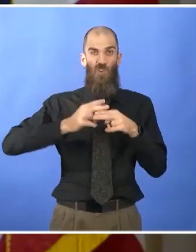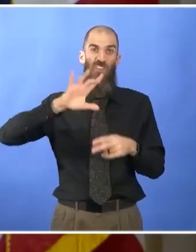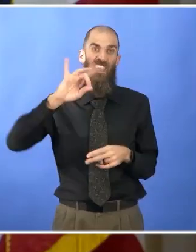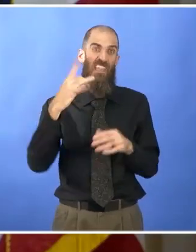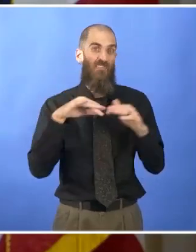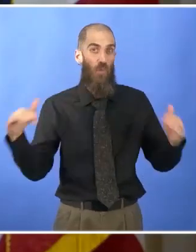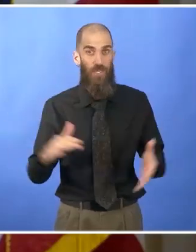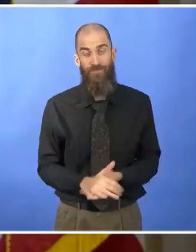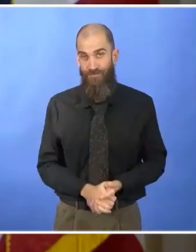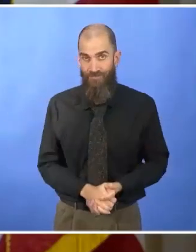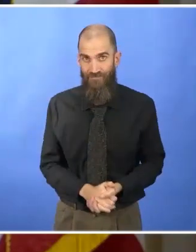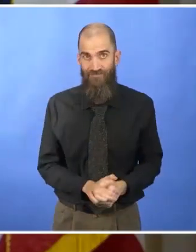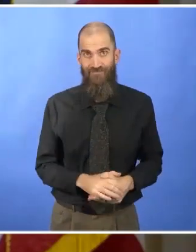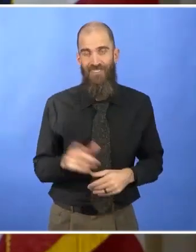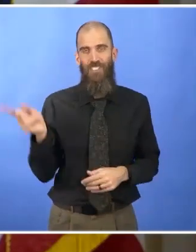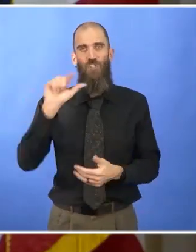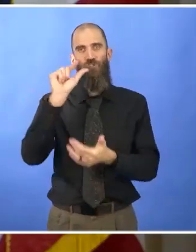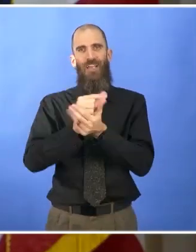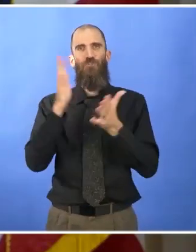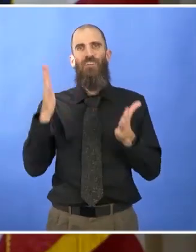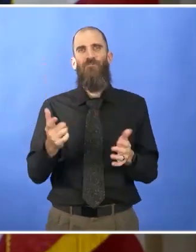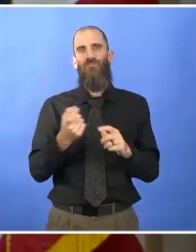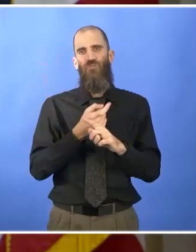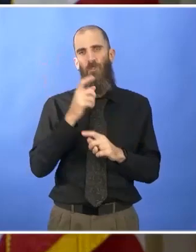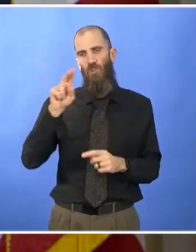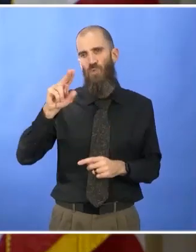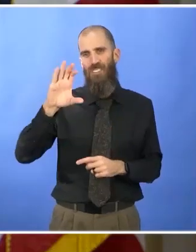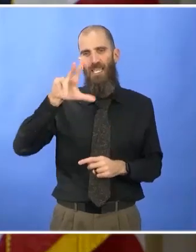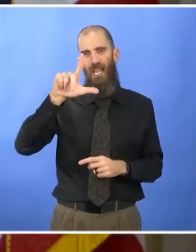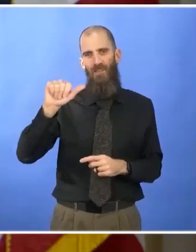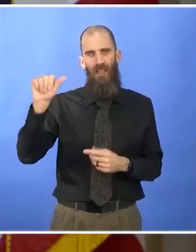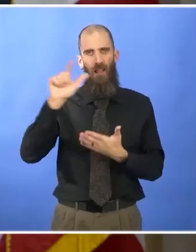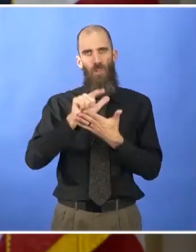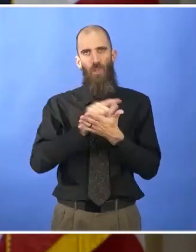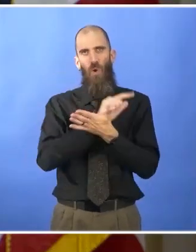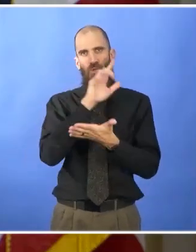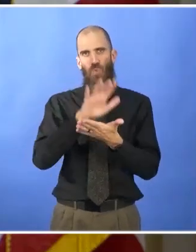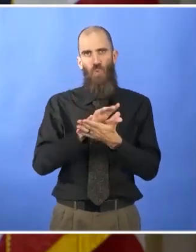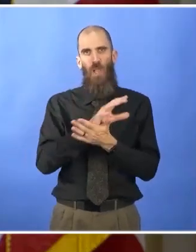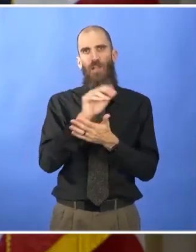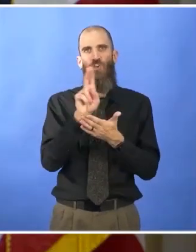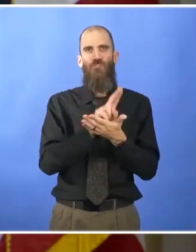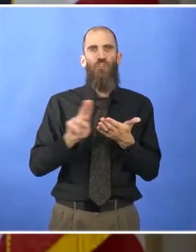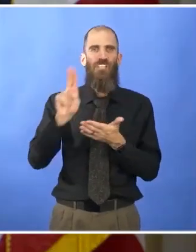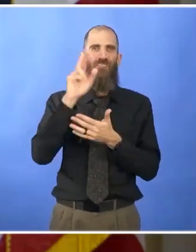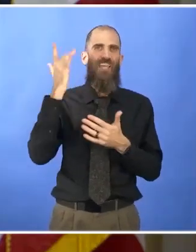SHE IS A GRADUATE OF THE UCLA LAW SCHOOL. SHE IS GOING TO HELP US AS A DEPUTY CHIEF OF STAFF WITH